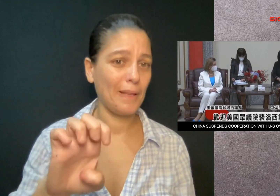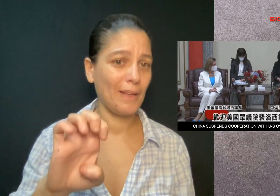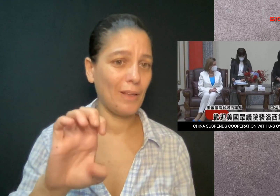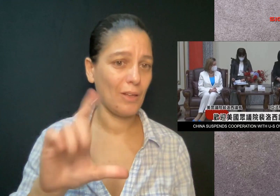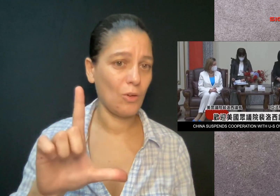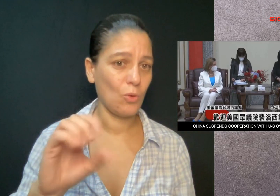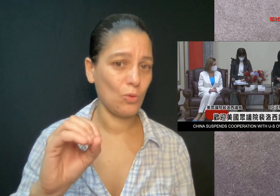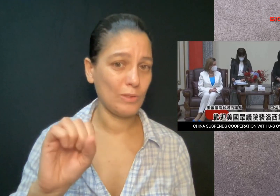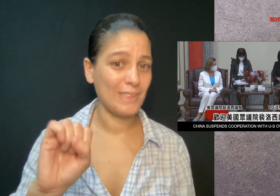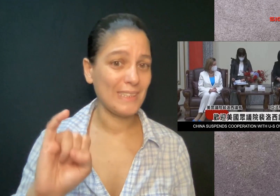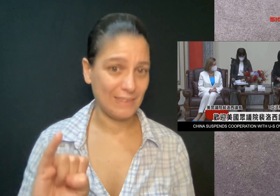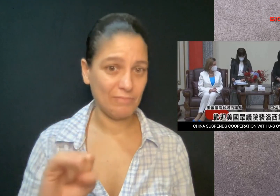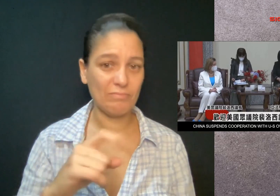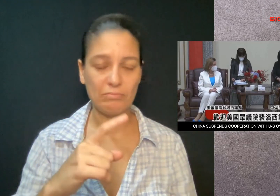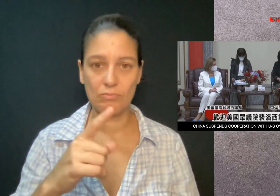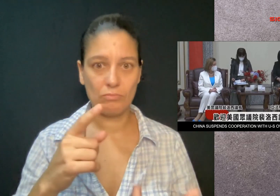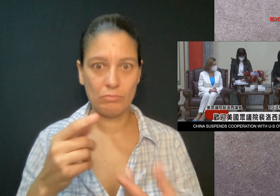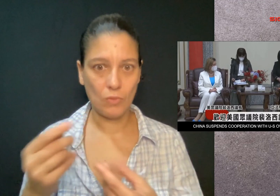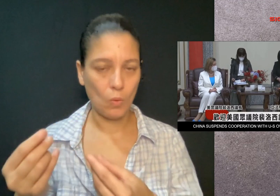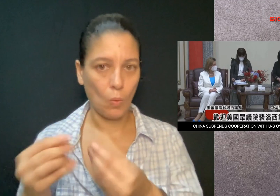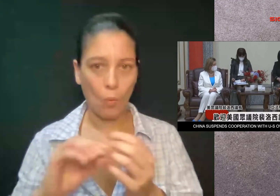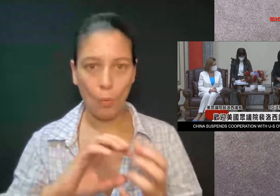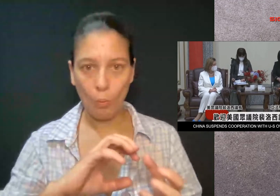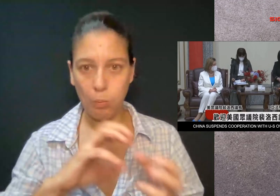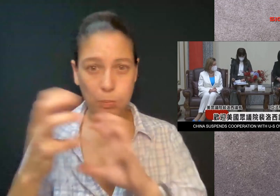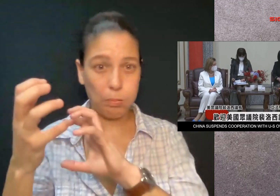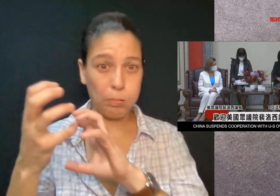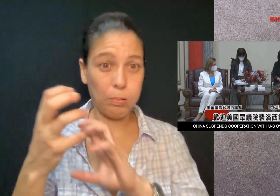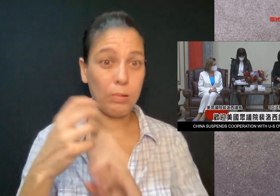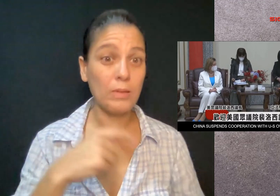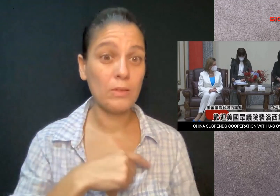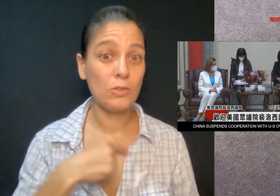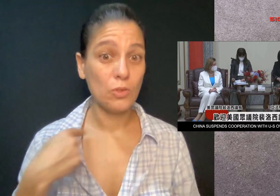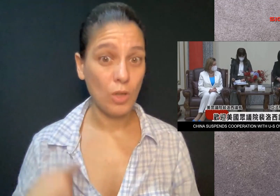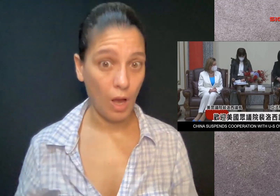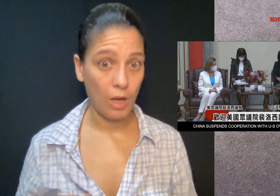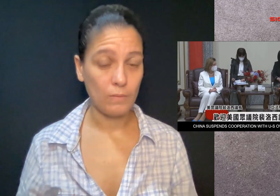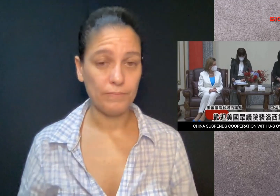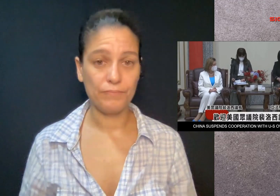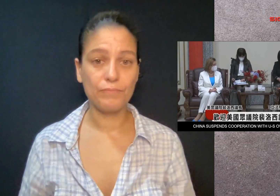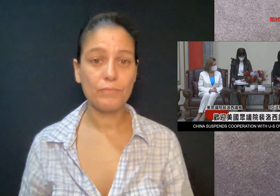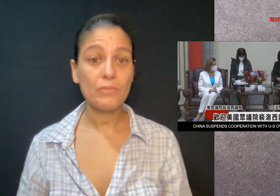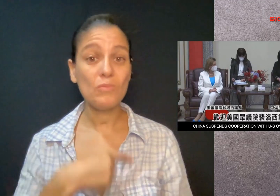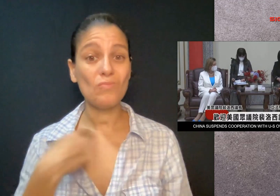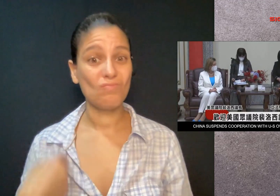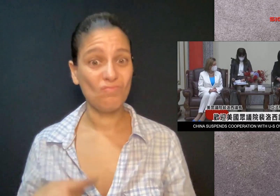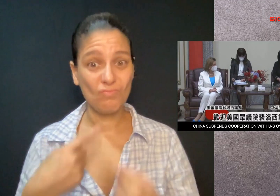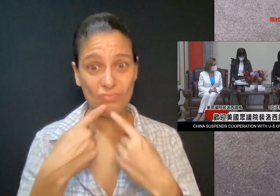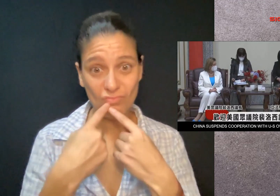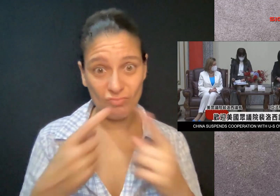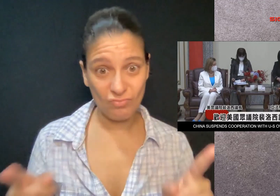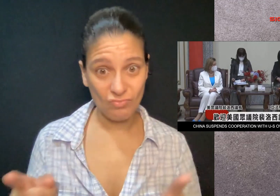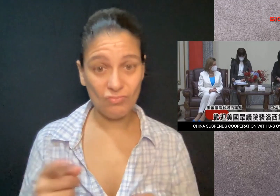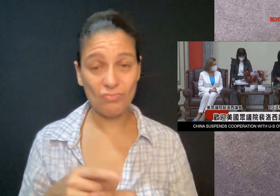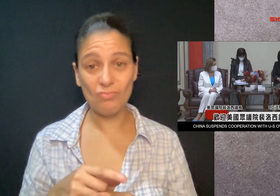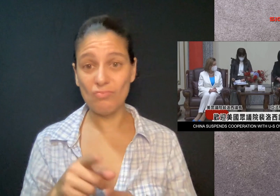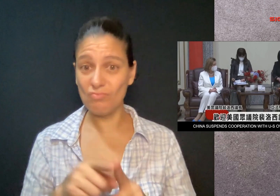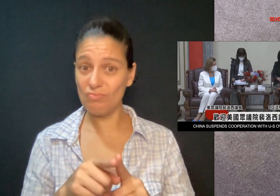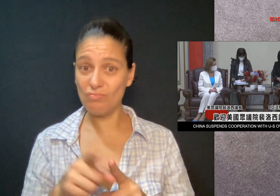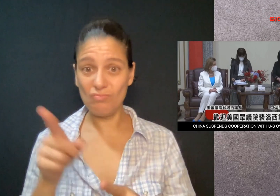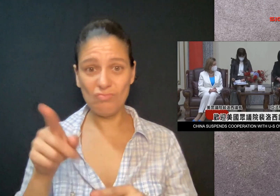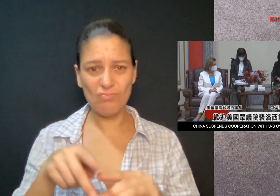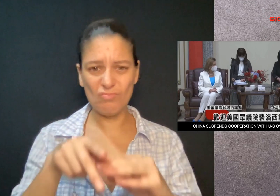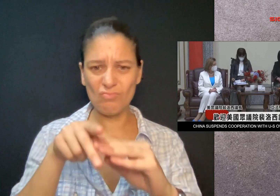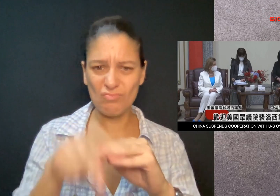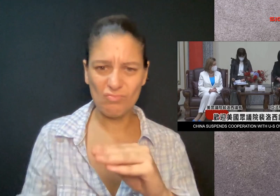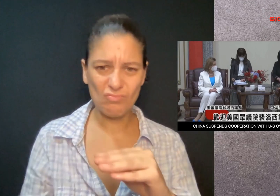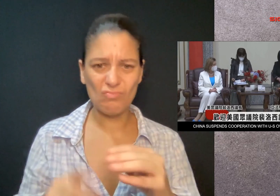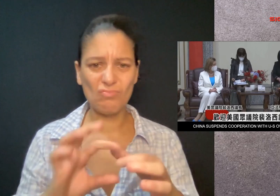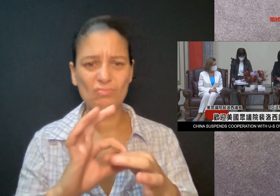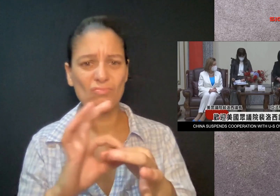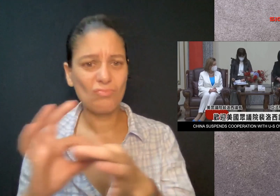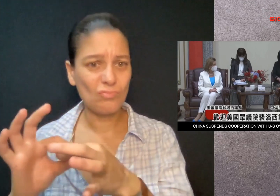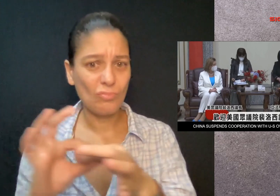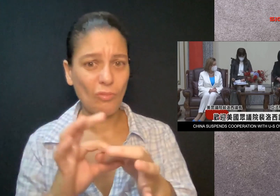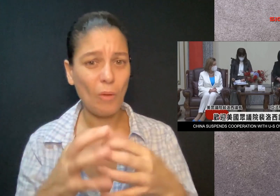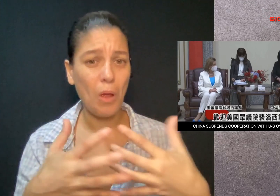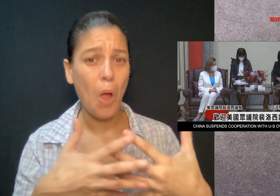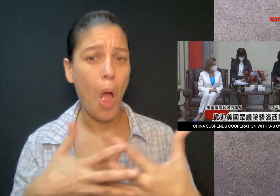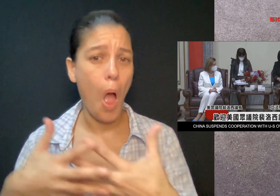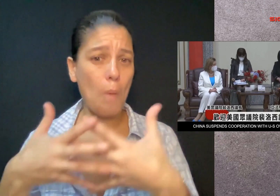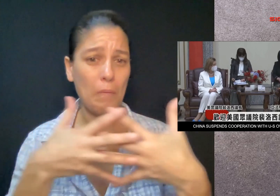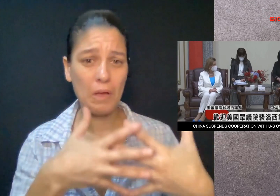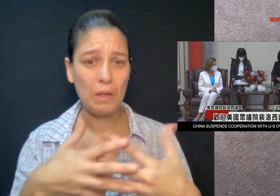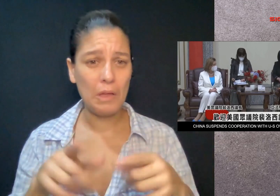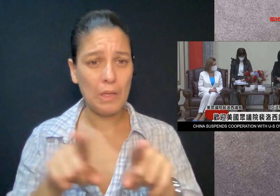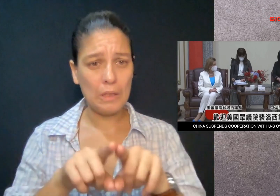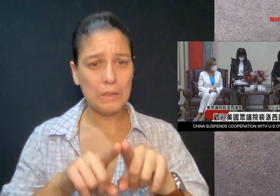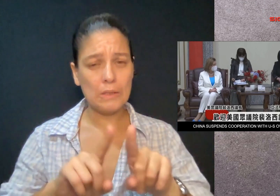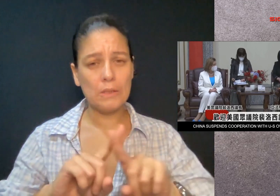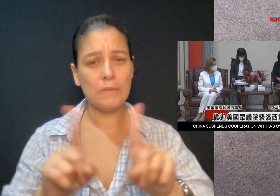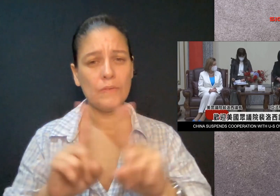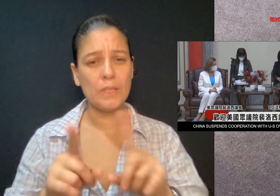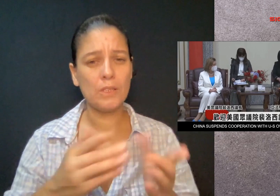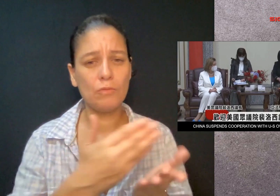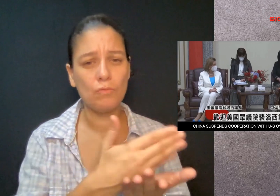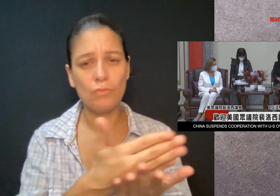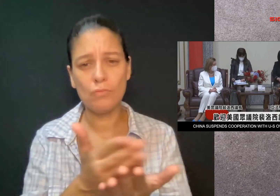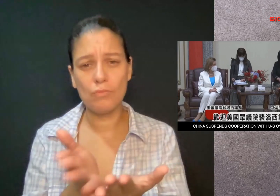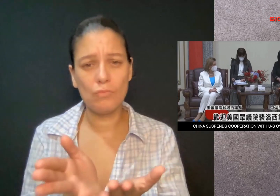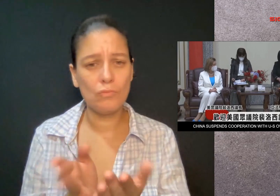this week and it angered China China announced it is cutting off ties with